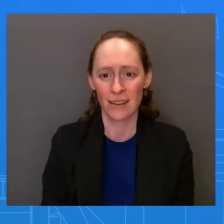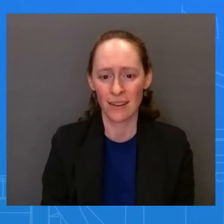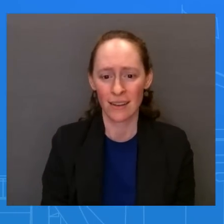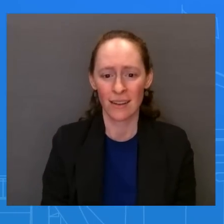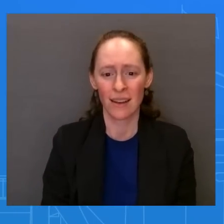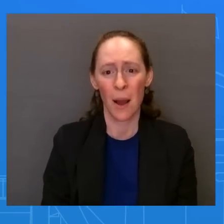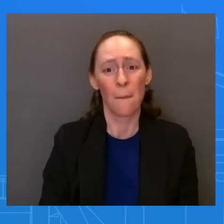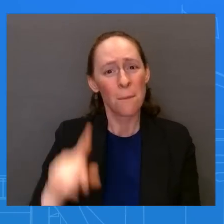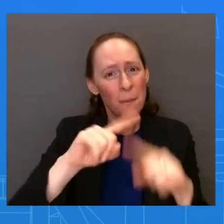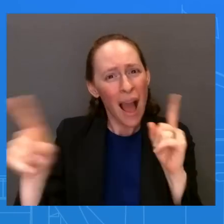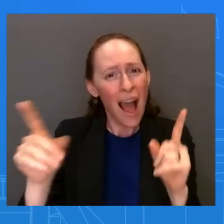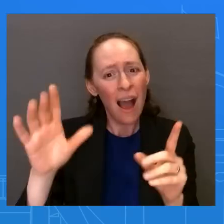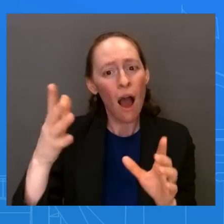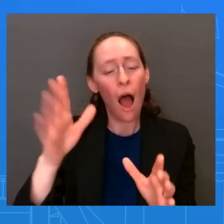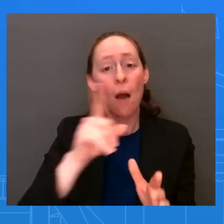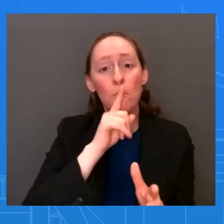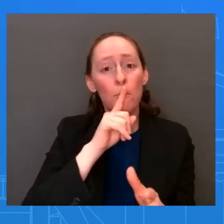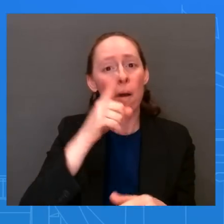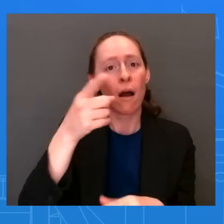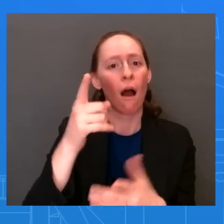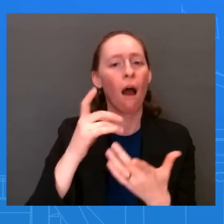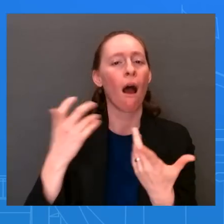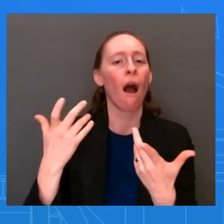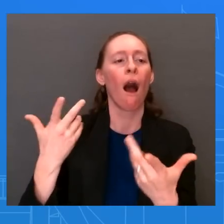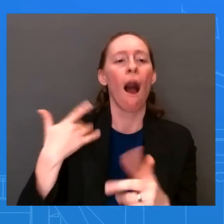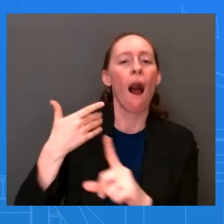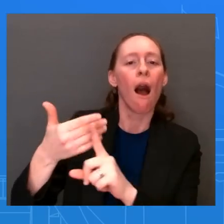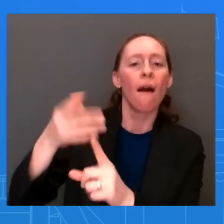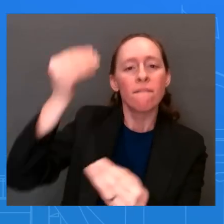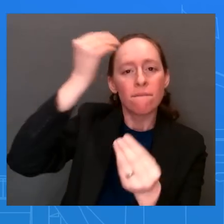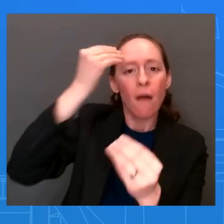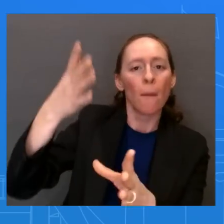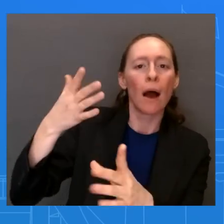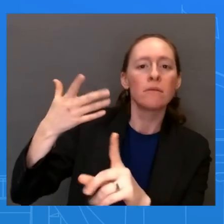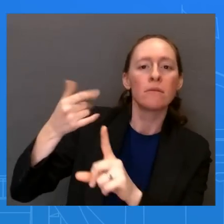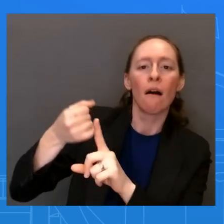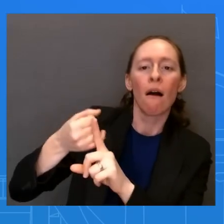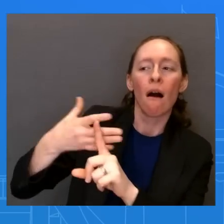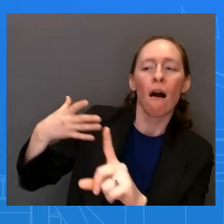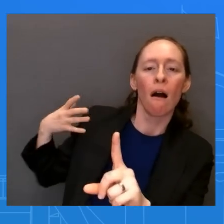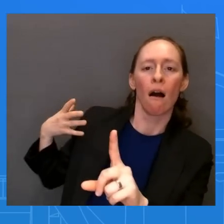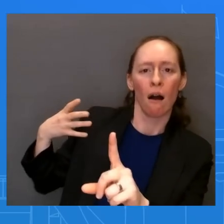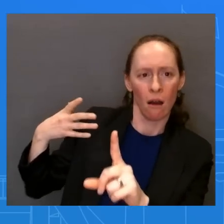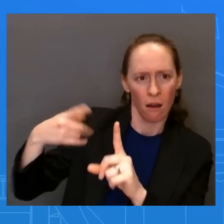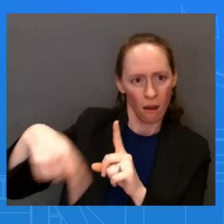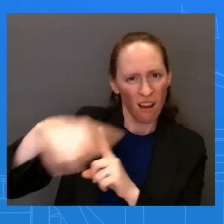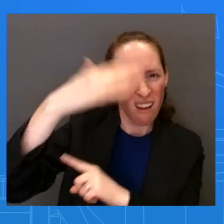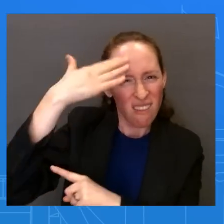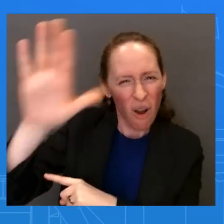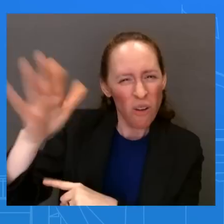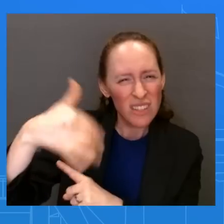That means the American people can't see it in public. So we're asking -- >> Ms. Jean-Pierre: But many -- The Press: -- will there be a representative who would speak on camera and see it in public? Ms. Jean-Pierre: But -- but his --